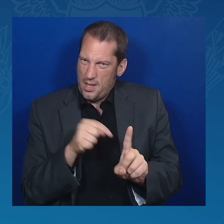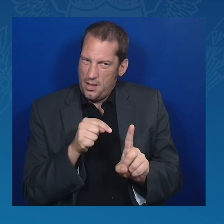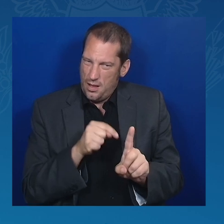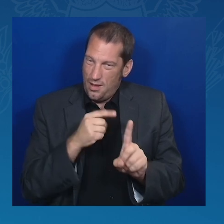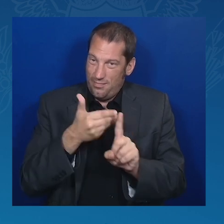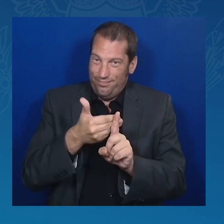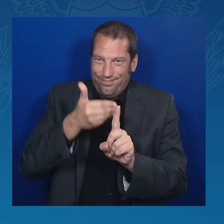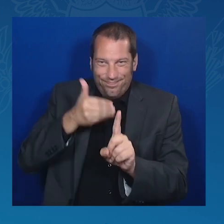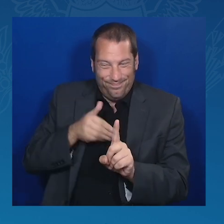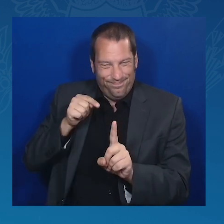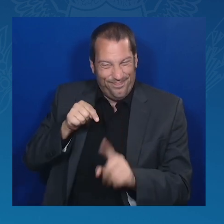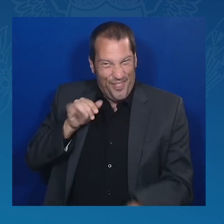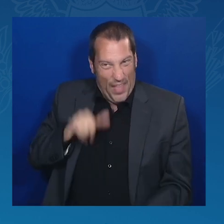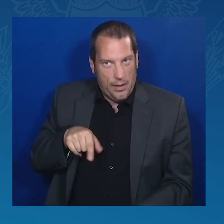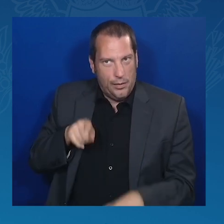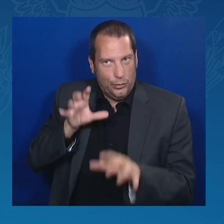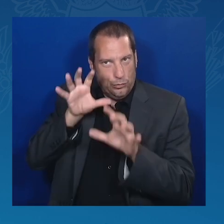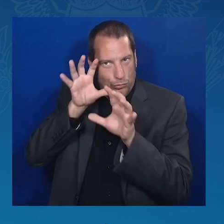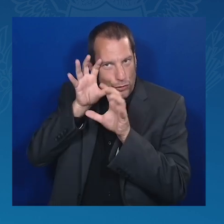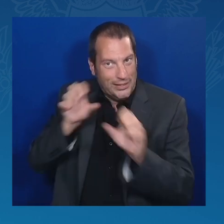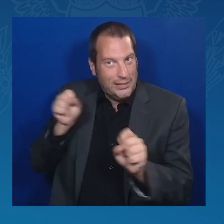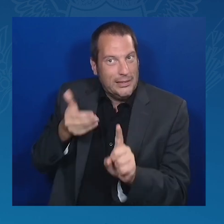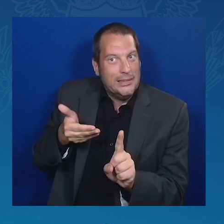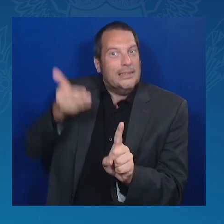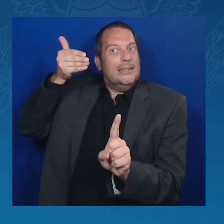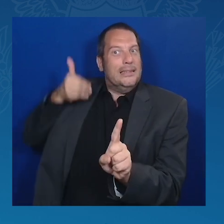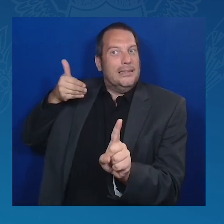Court with the intention that they would undo